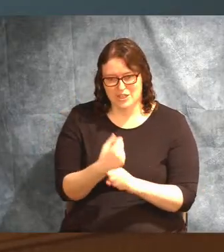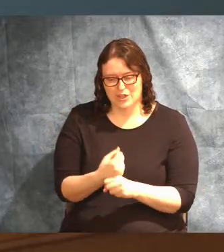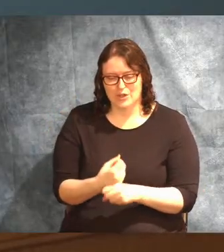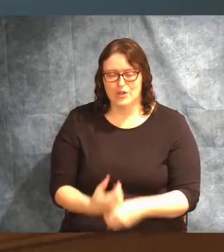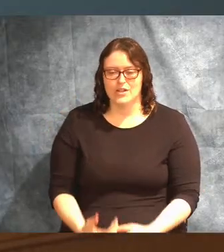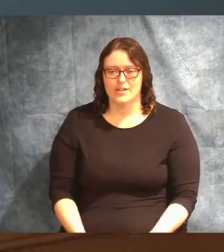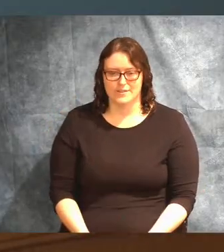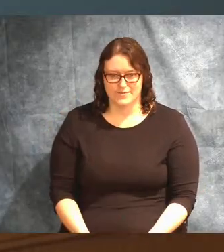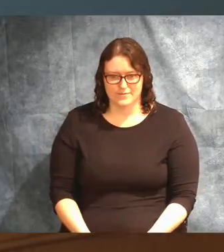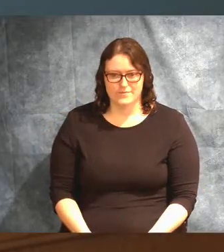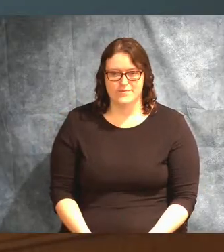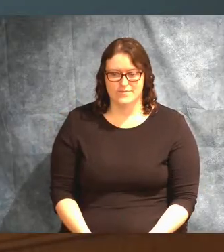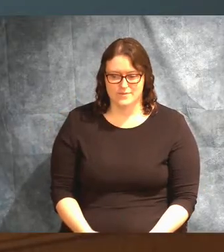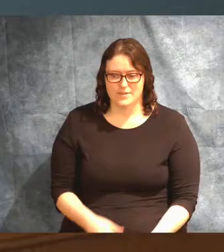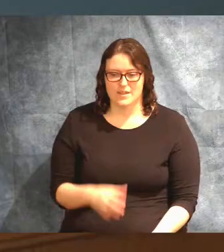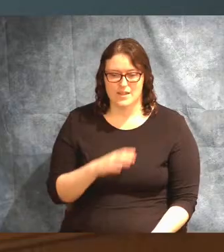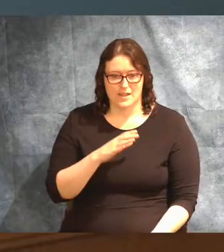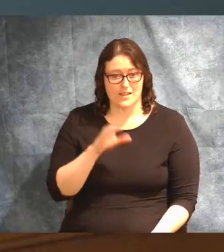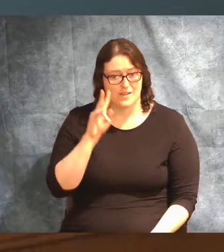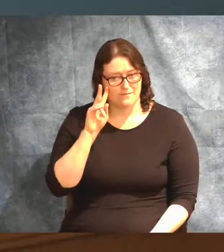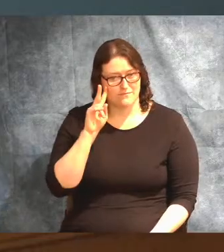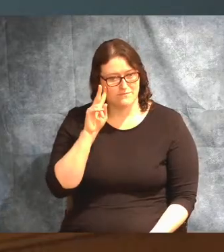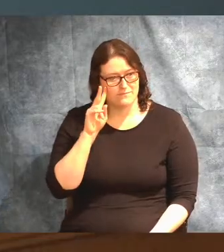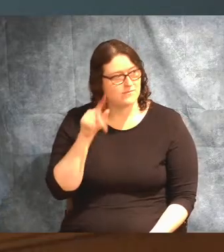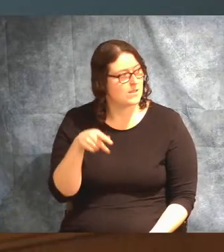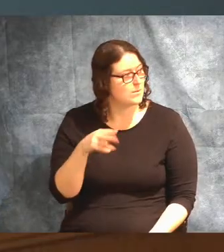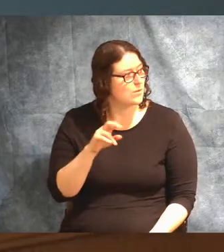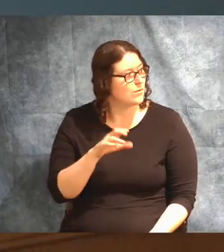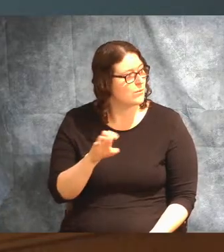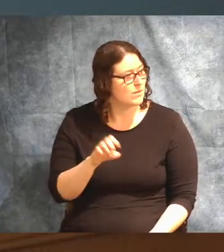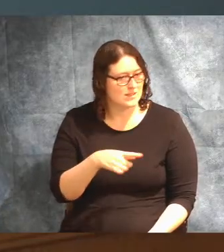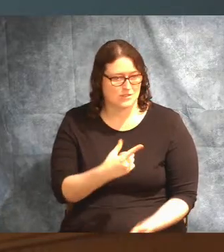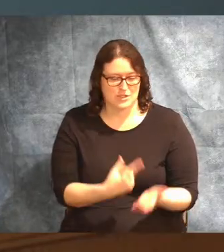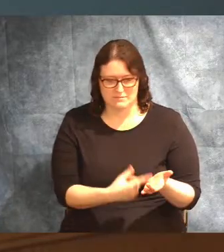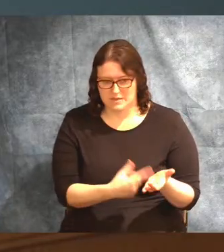I will let Commissioner Vice President Reece speak to more about it. I'm sure she will.